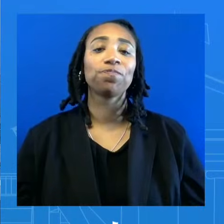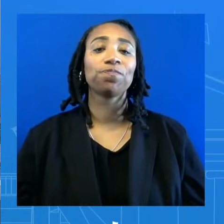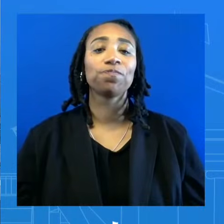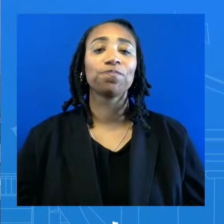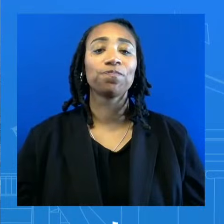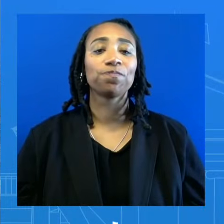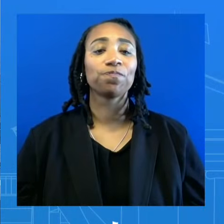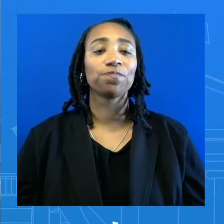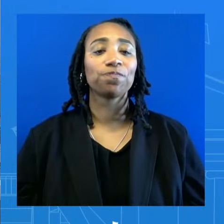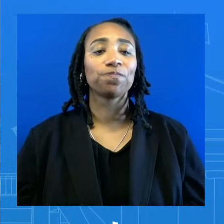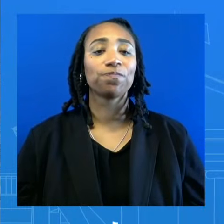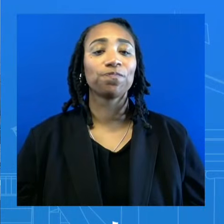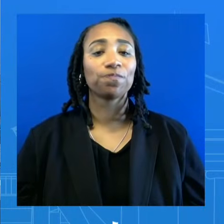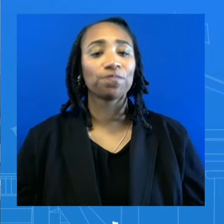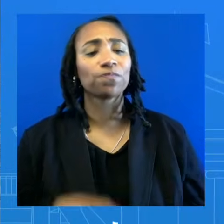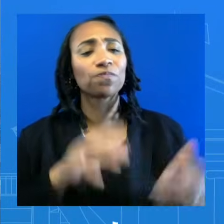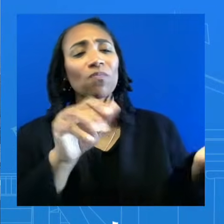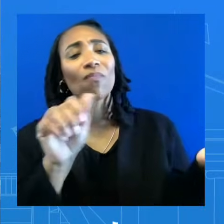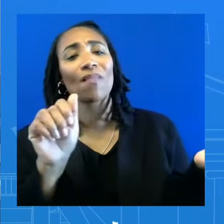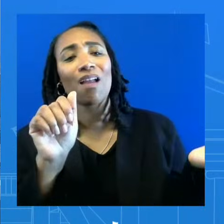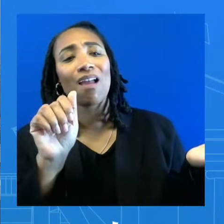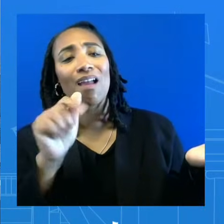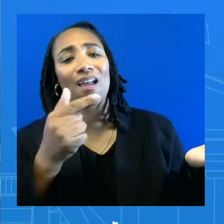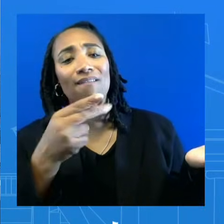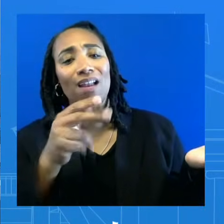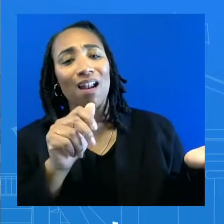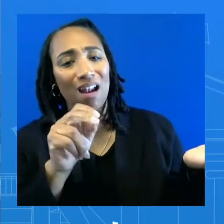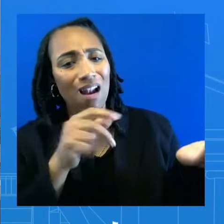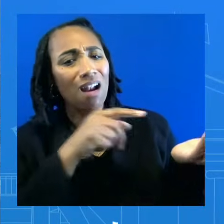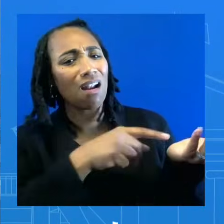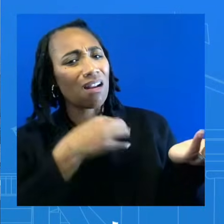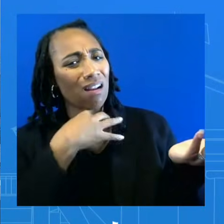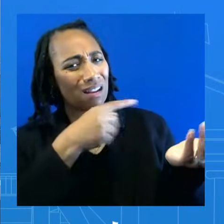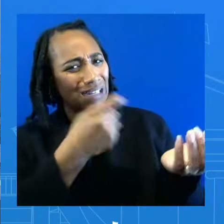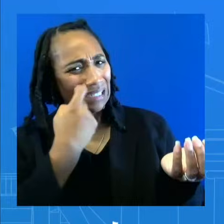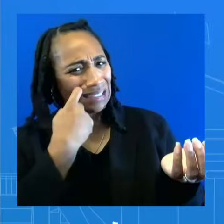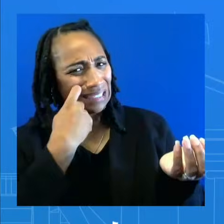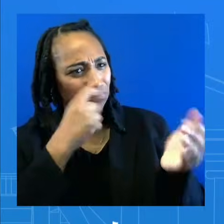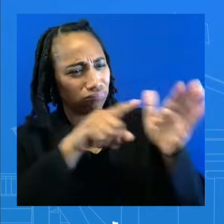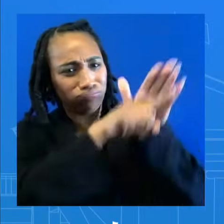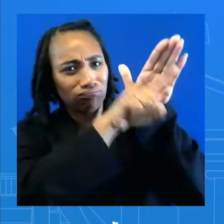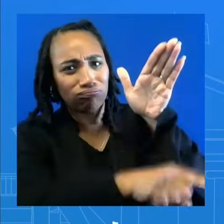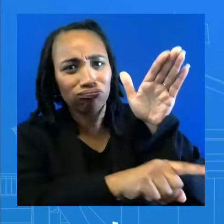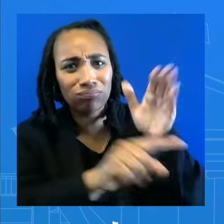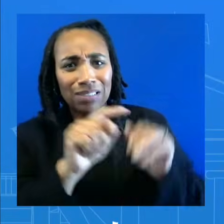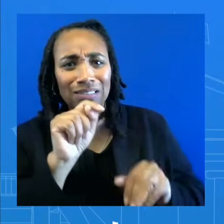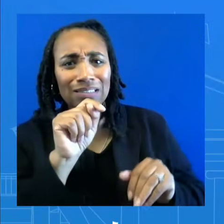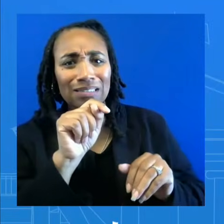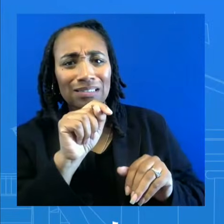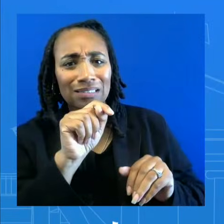claimed by a regional Islamic State affiliate. Mr. Kirby: I think that -- look, we're just getting information about this.